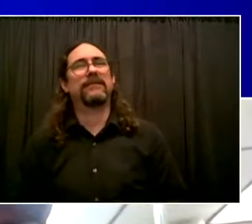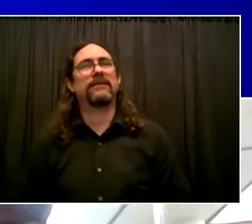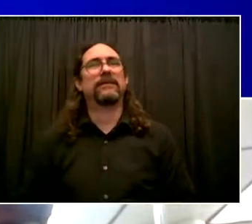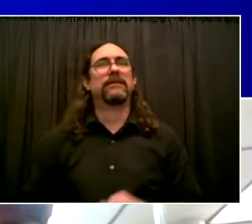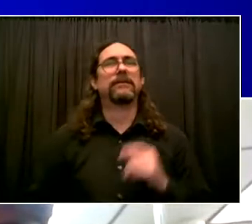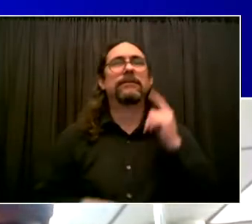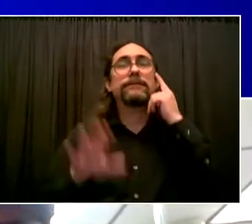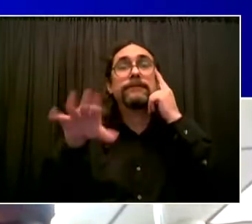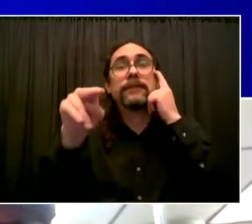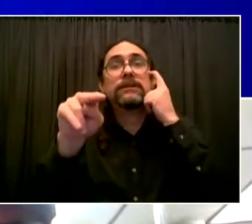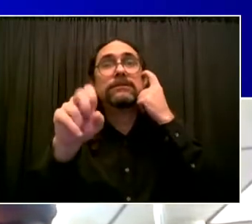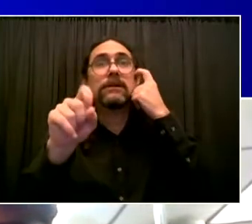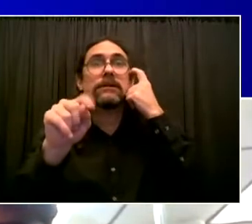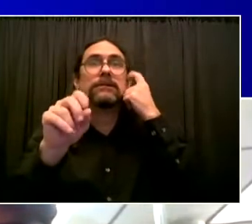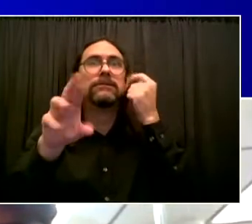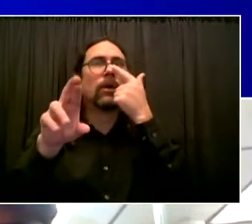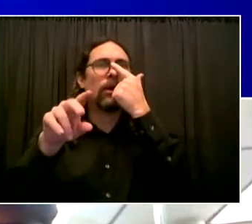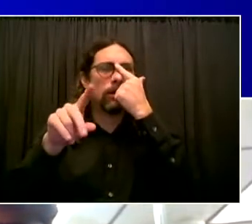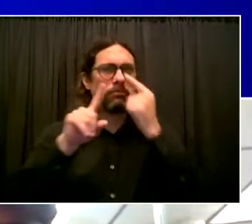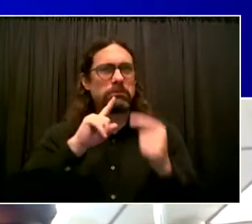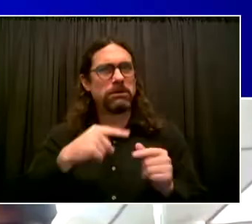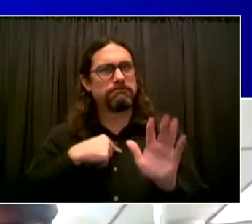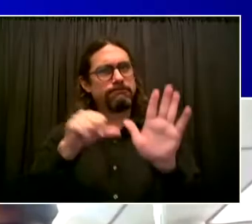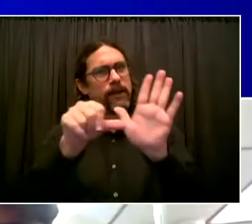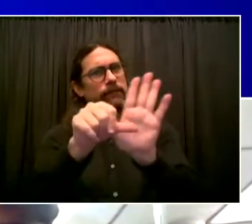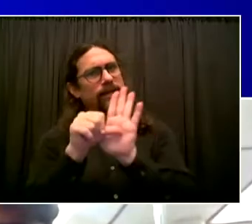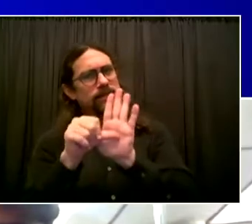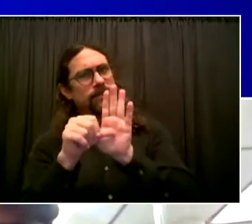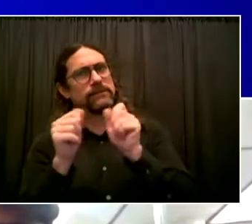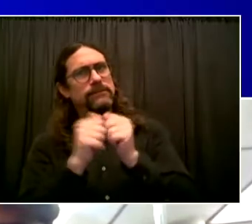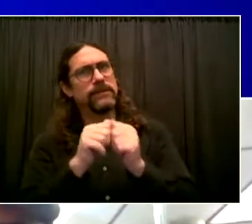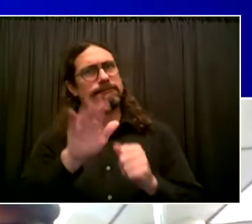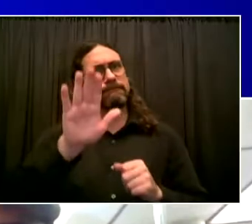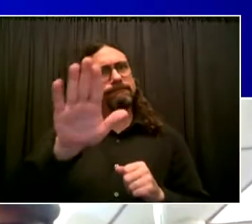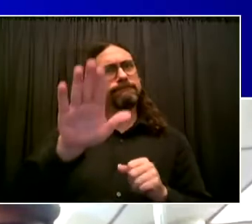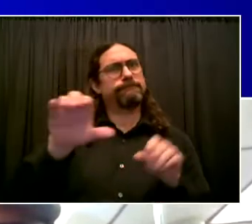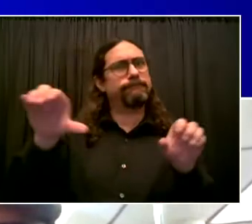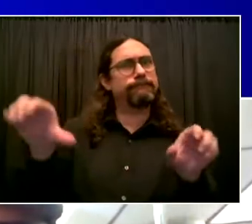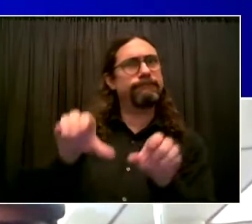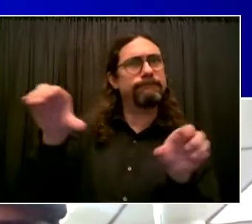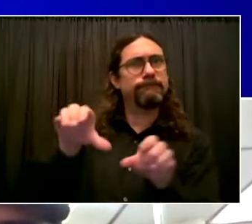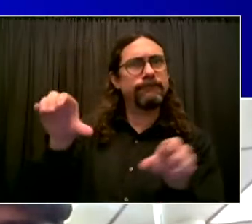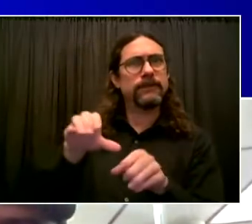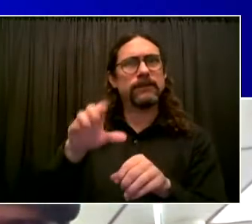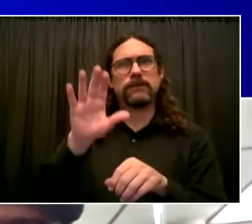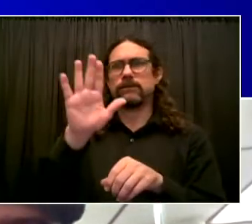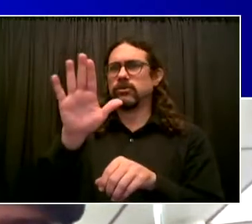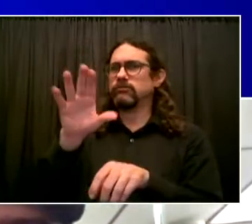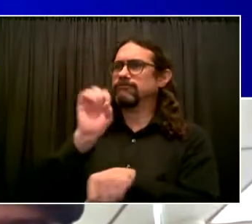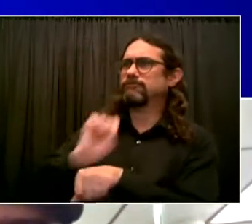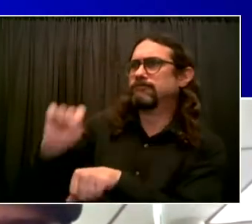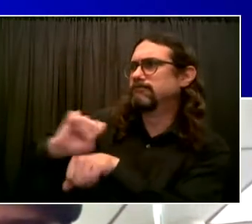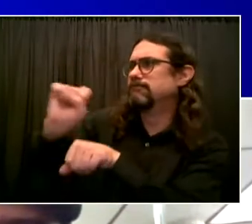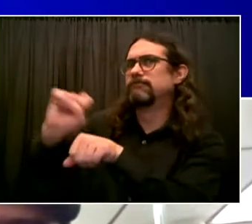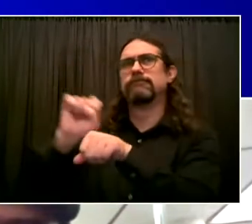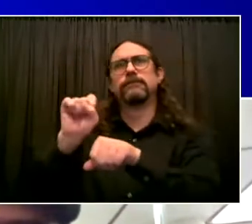FEELING. NESTOR I'M